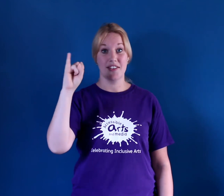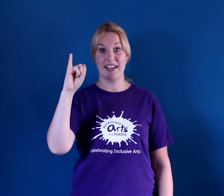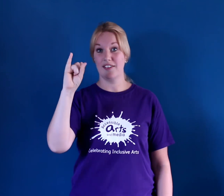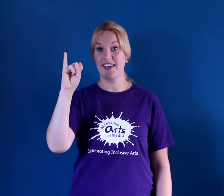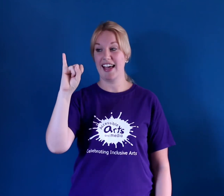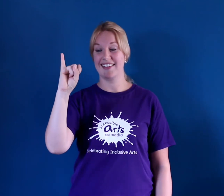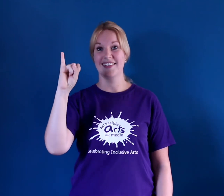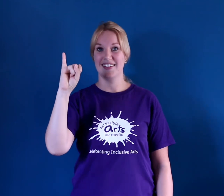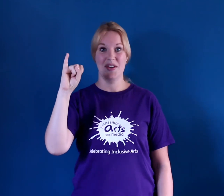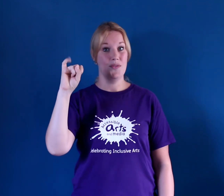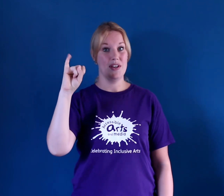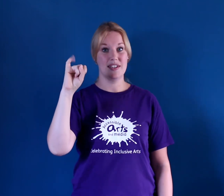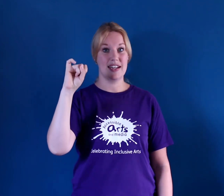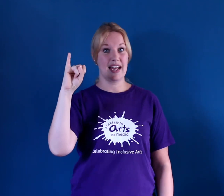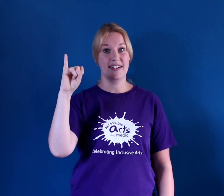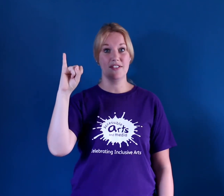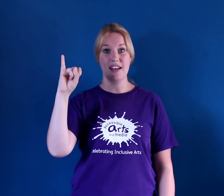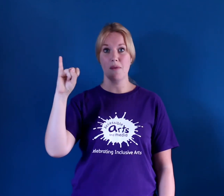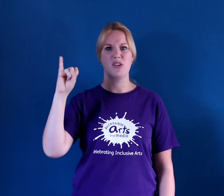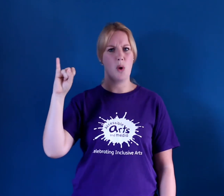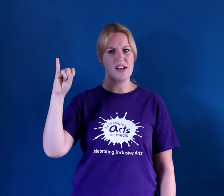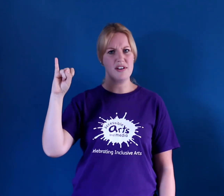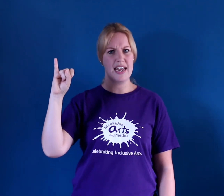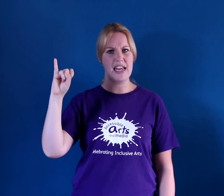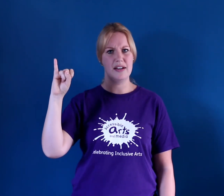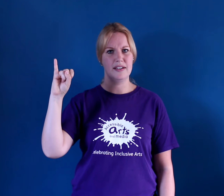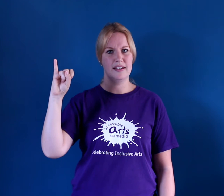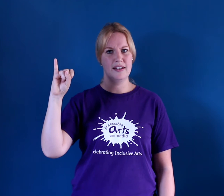The little finger hand we just stick our little finger up. It’s quite tricky.